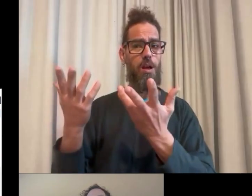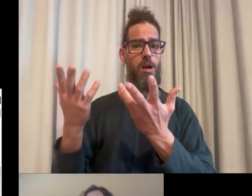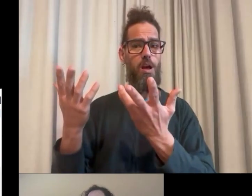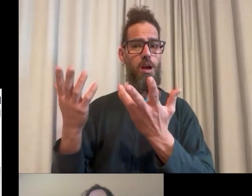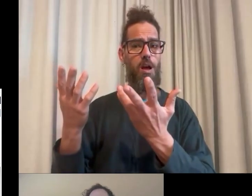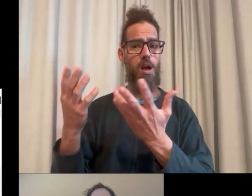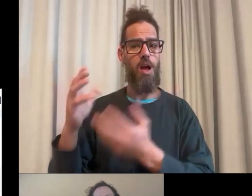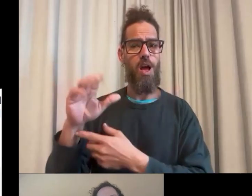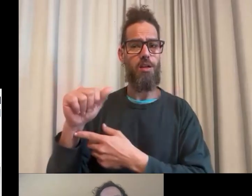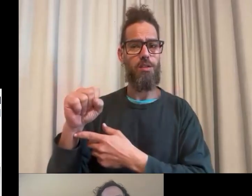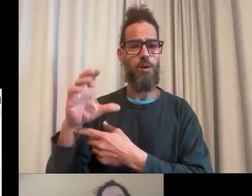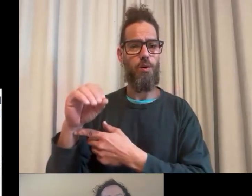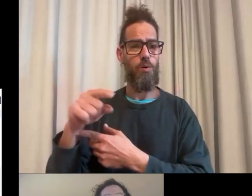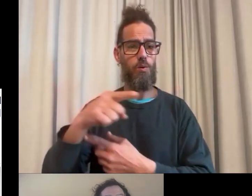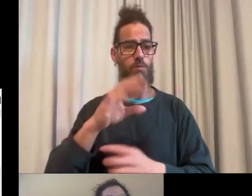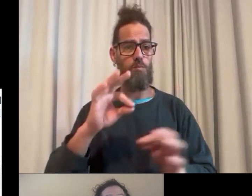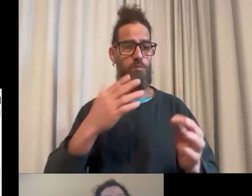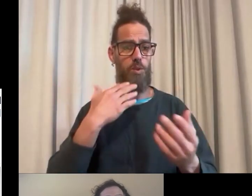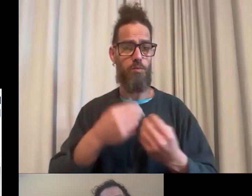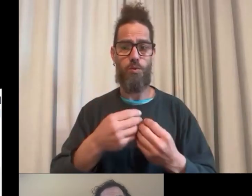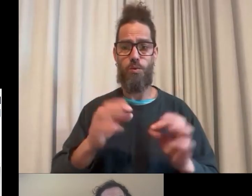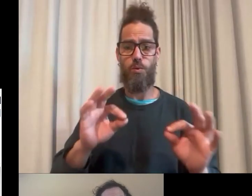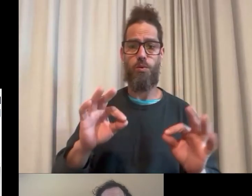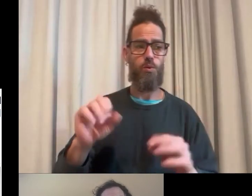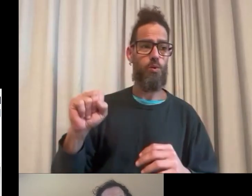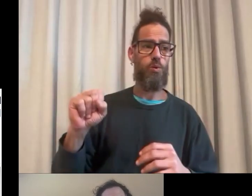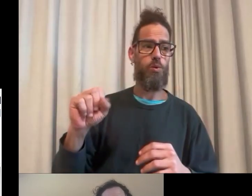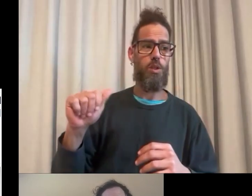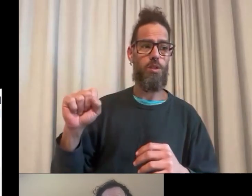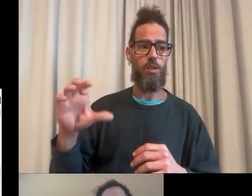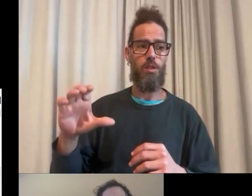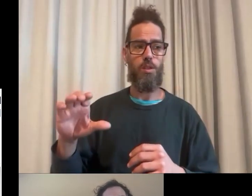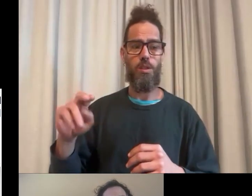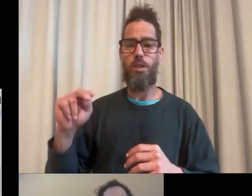But Accessible Standards Canada was established, which has been doing amazing things ever since.